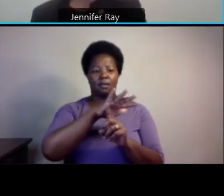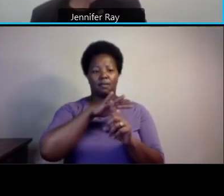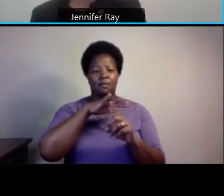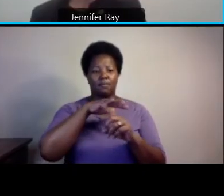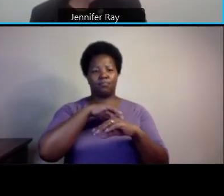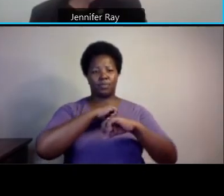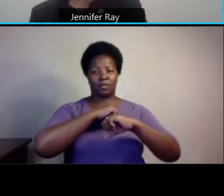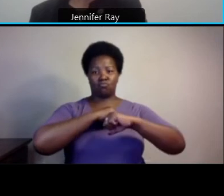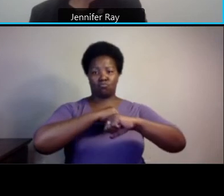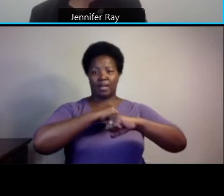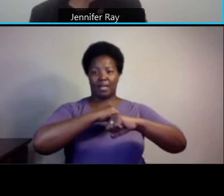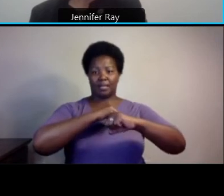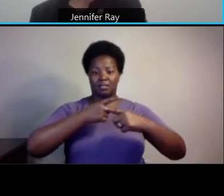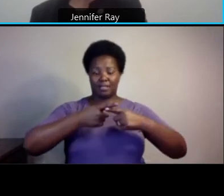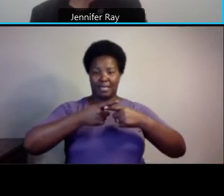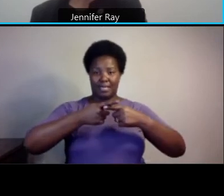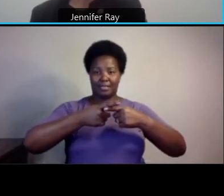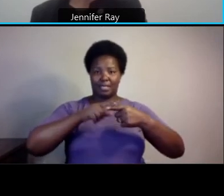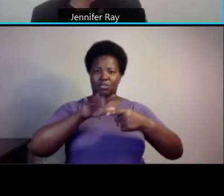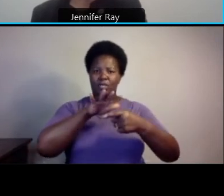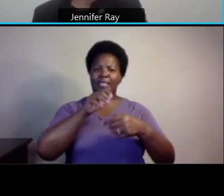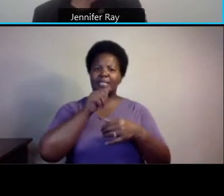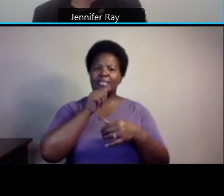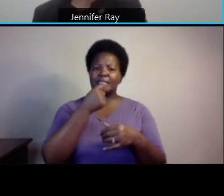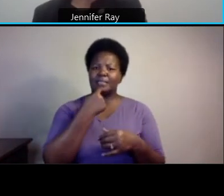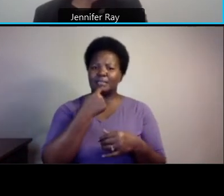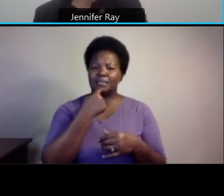why wasn't there enough space on the protected intersections